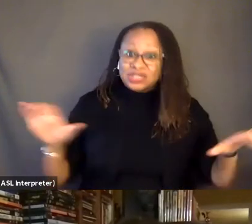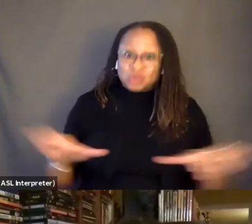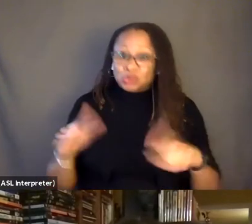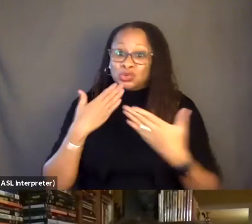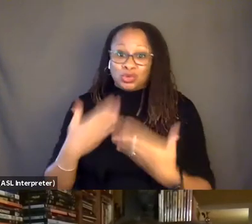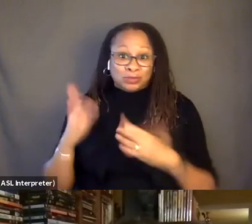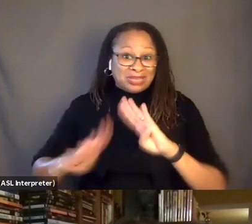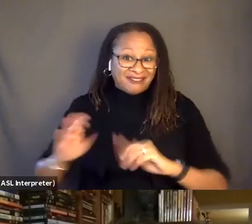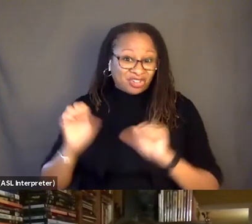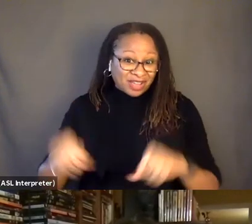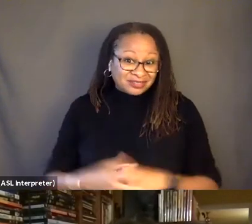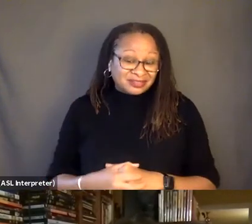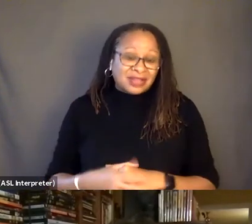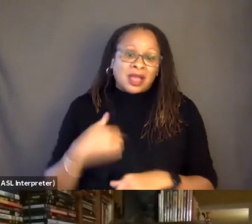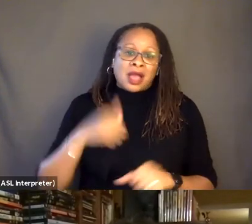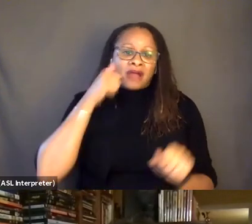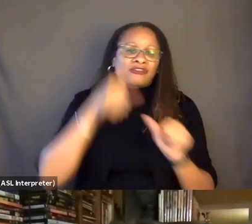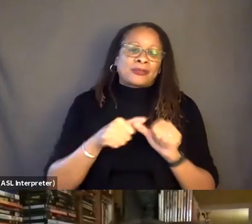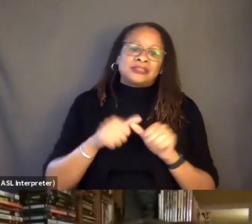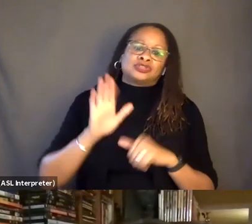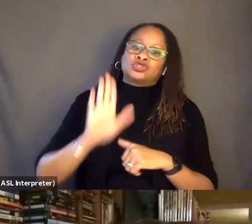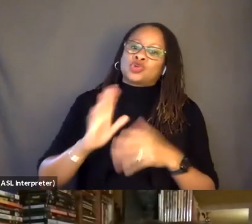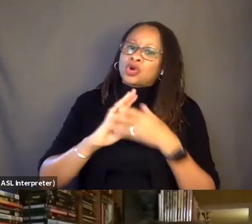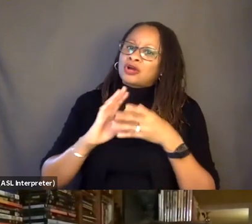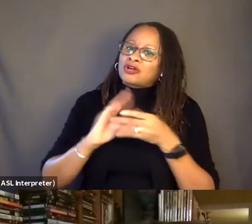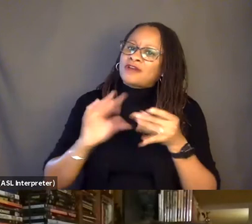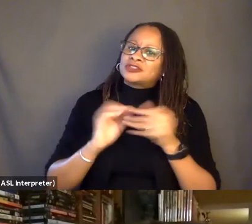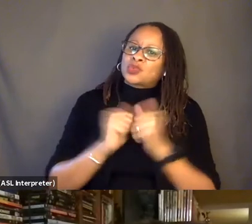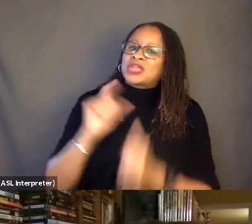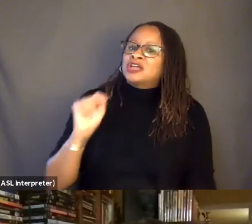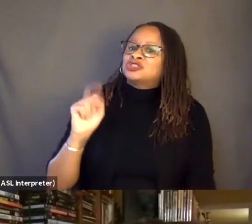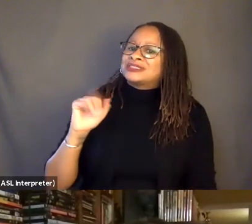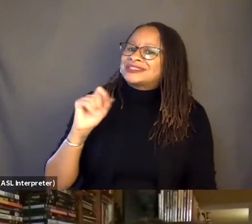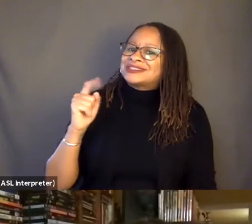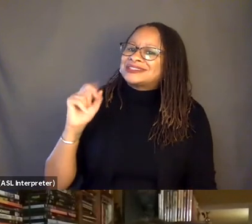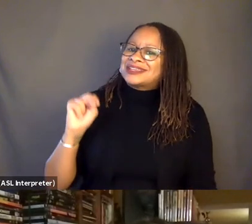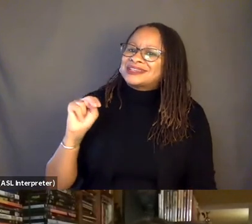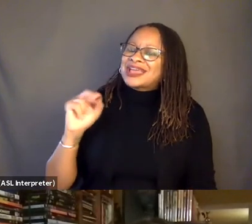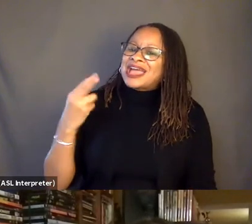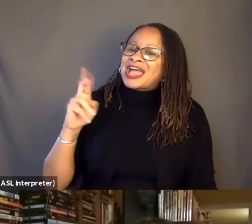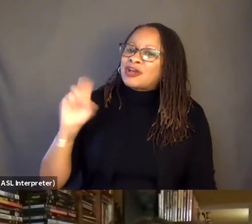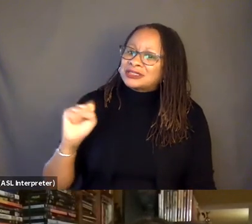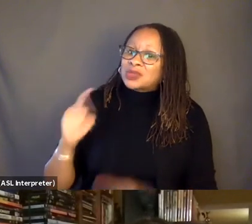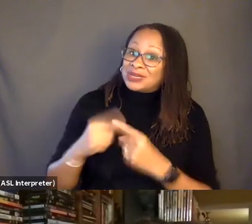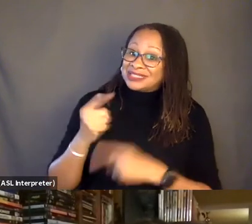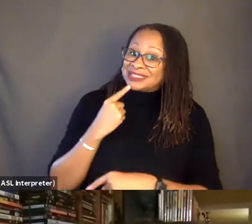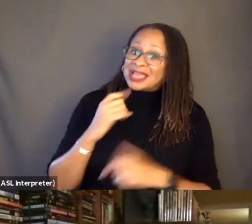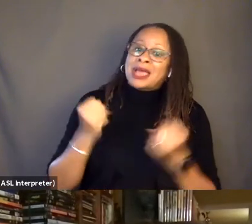Because I remember your conversation with Tristan Harris, Maria, when he said that a lot of people, when people get off social media,